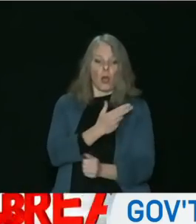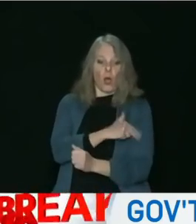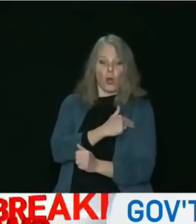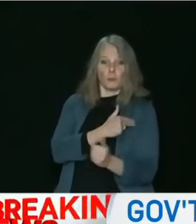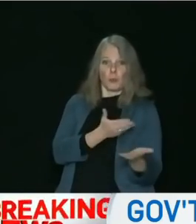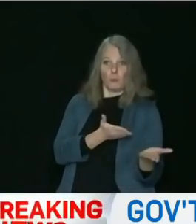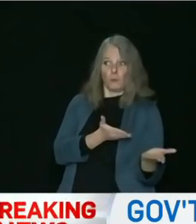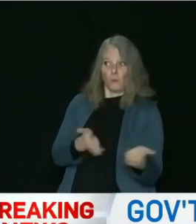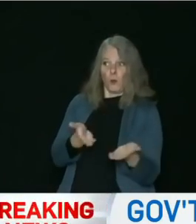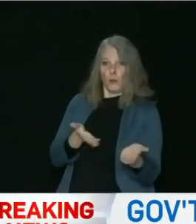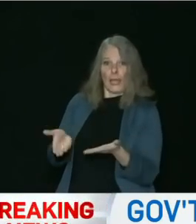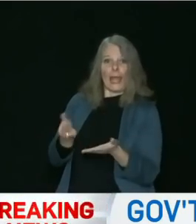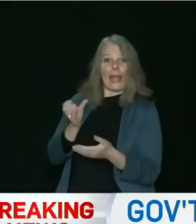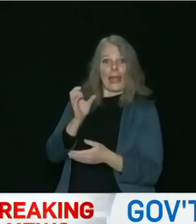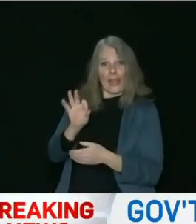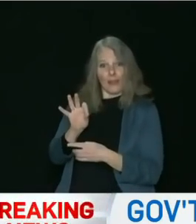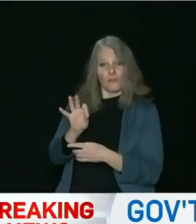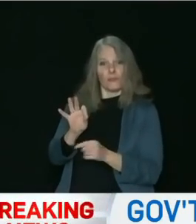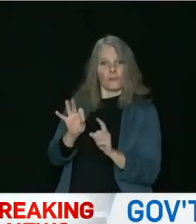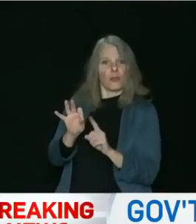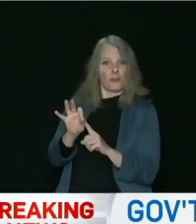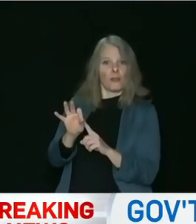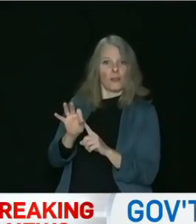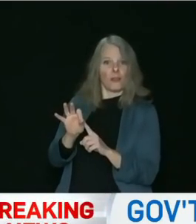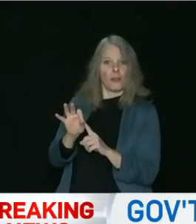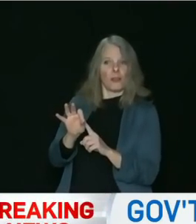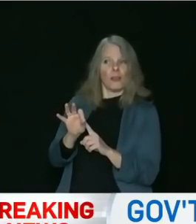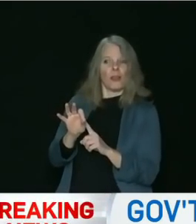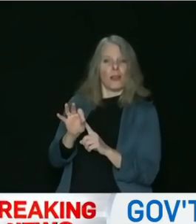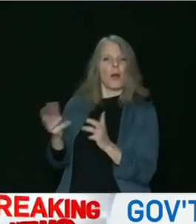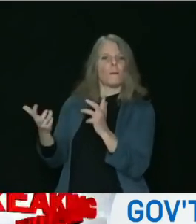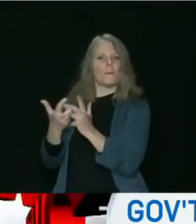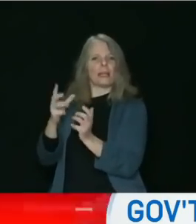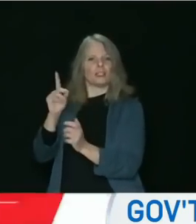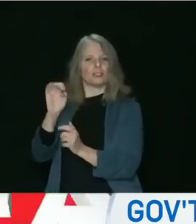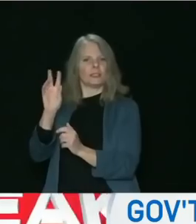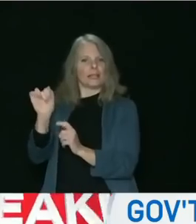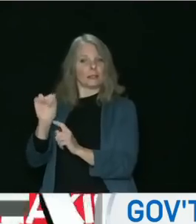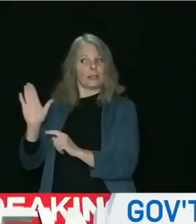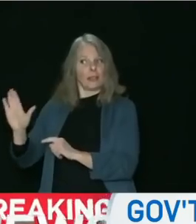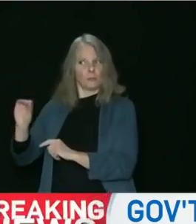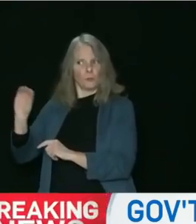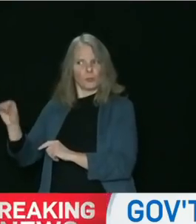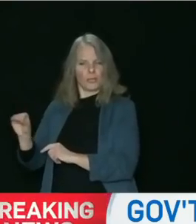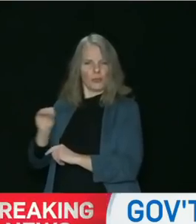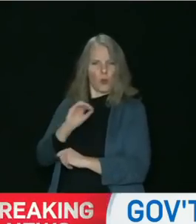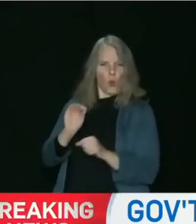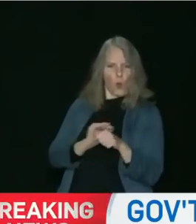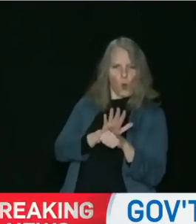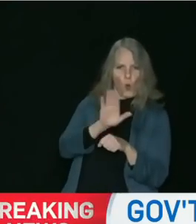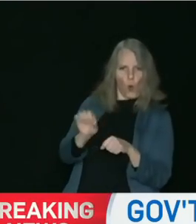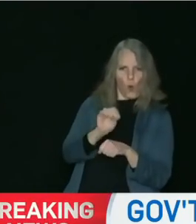SO THE DIRECTION OF THE YELLOW LINE SHOWS THE POTENTIAL IMPACT